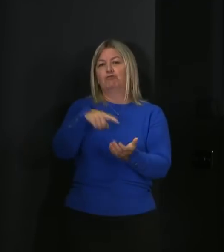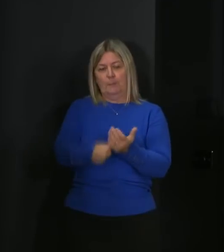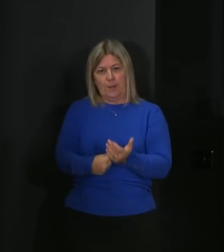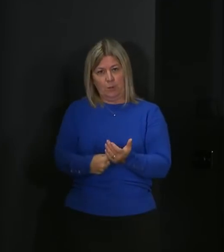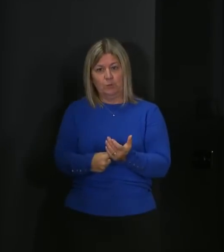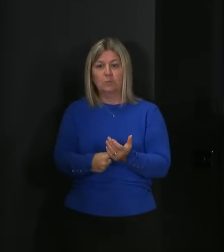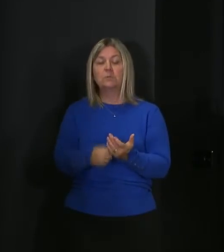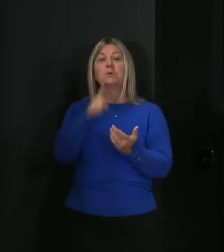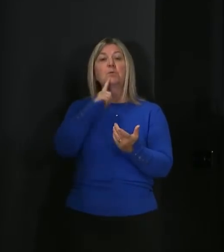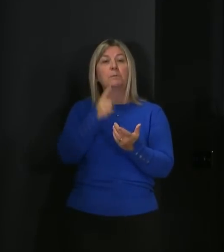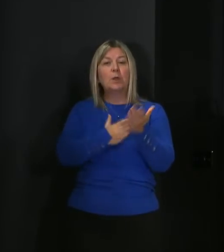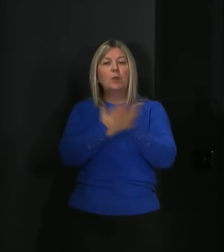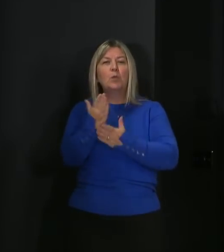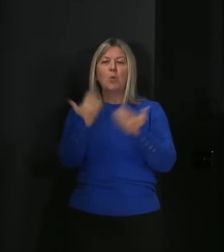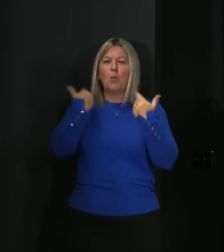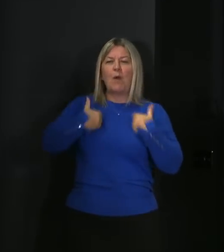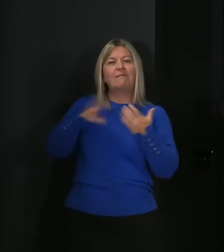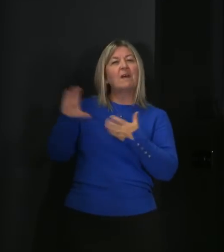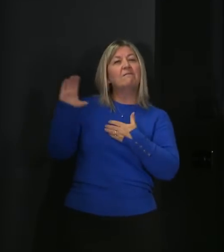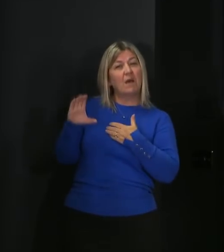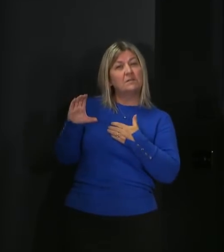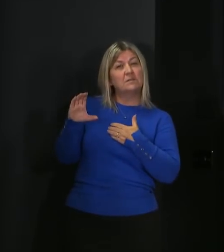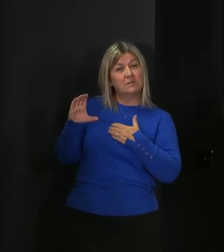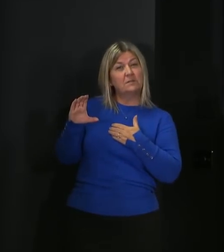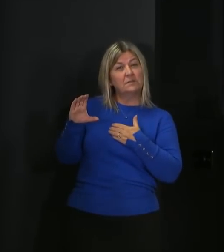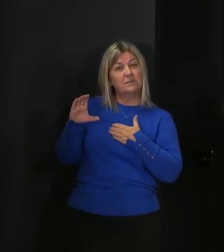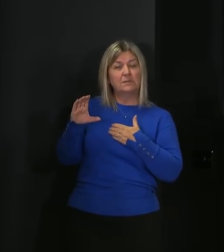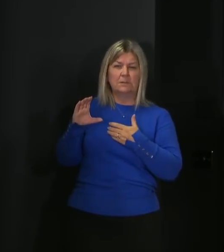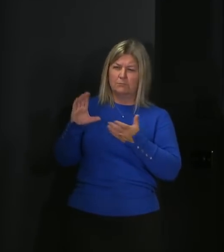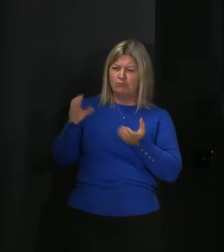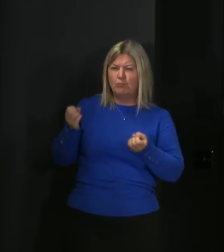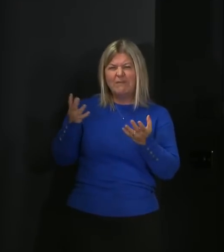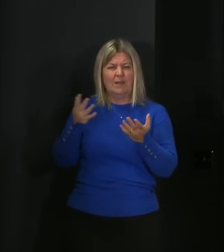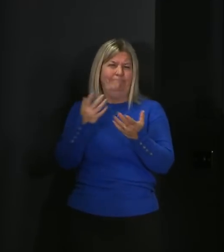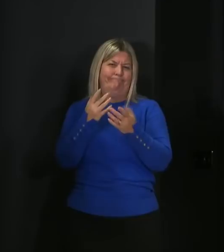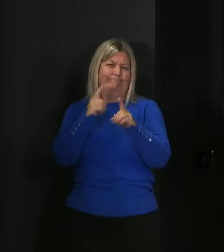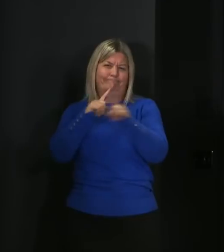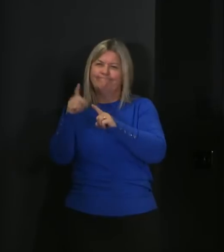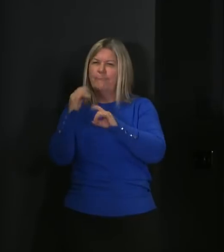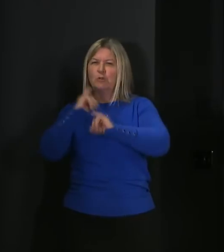Scottish Welfare Fund, which already provides crisis grants to those on low incomes.